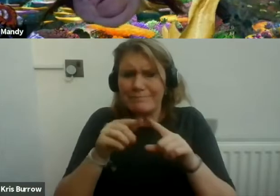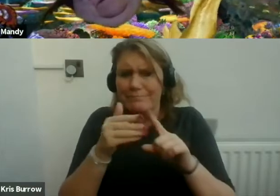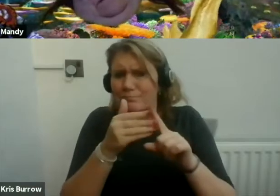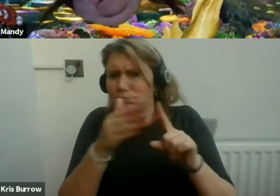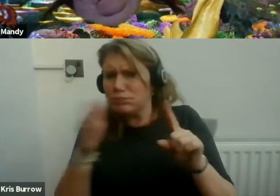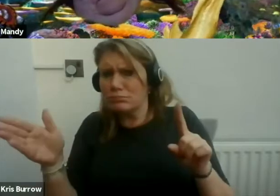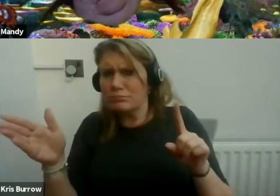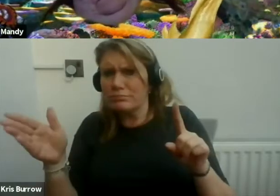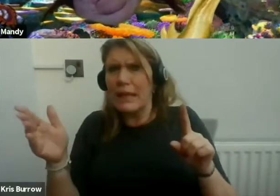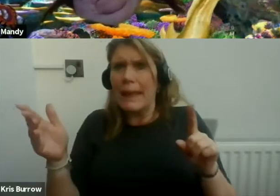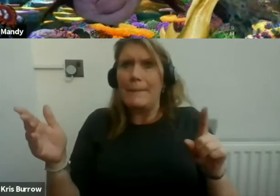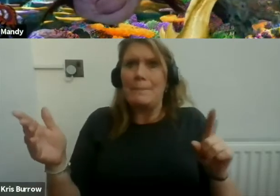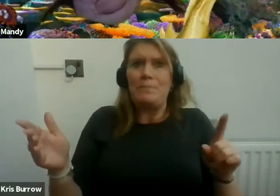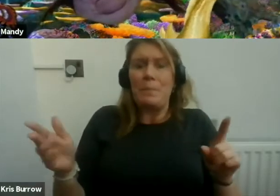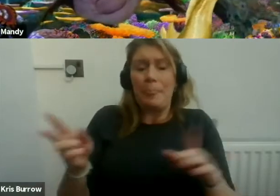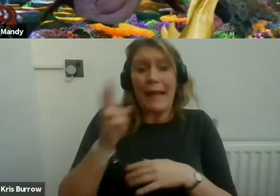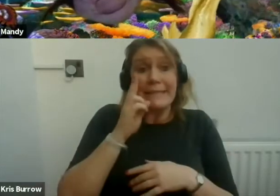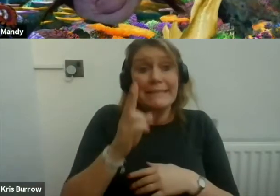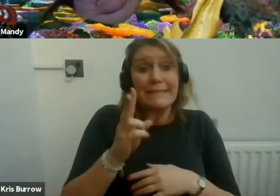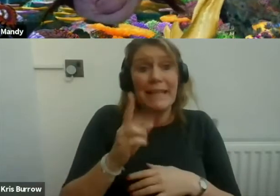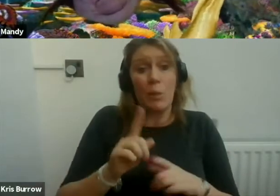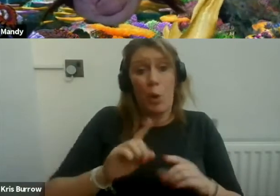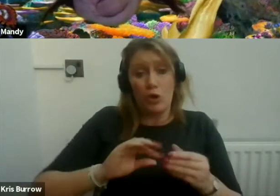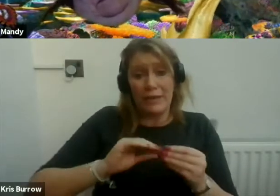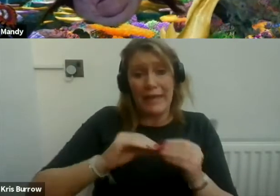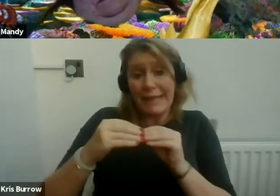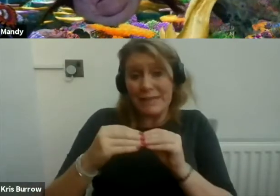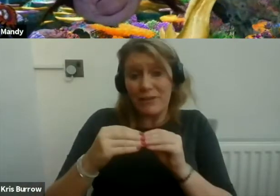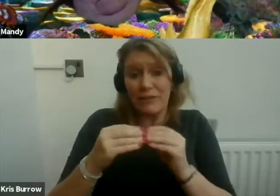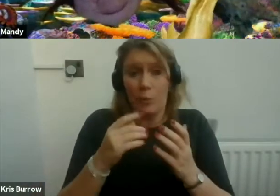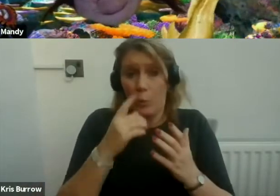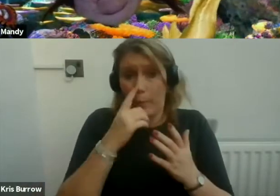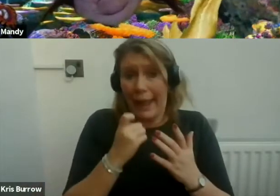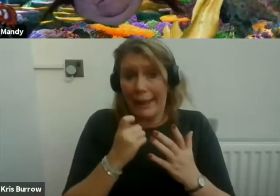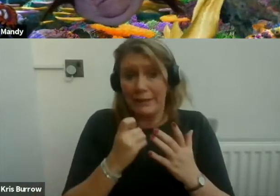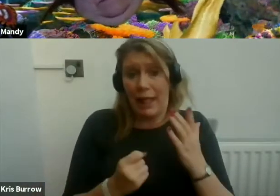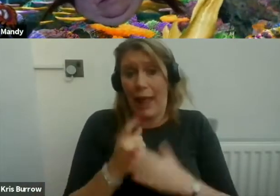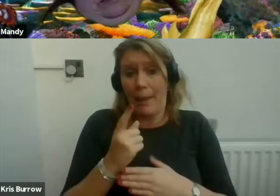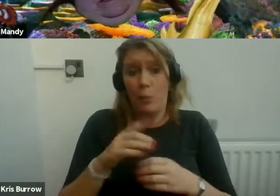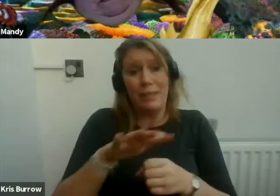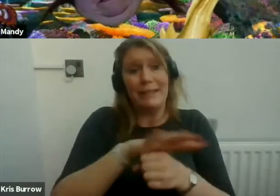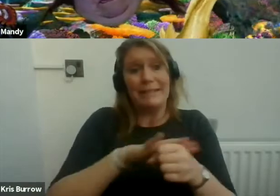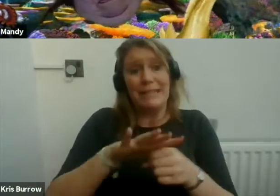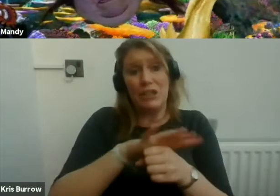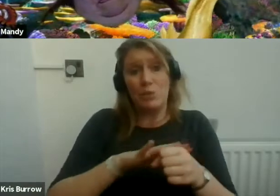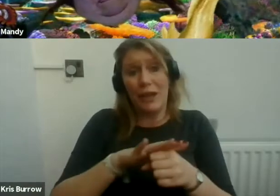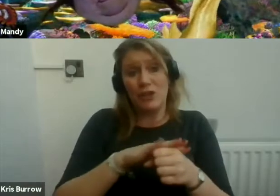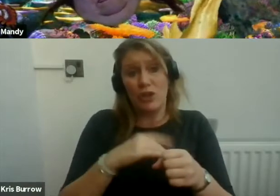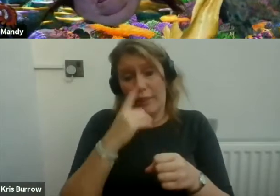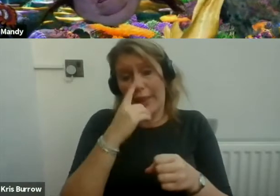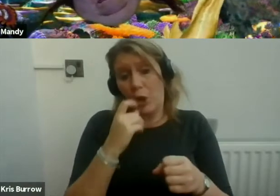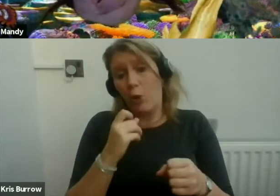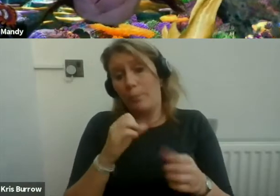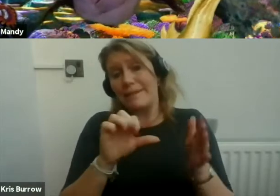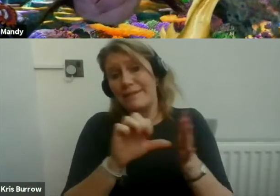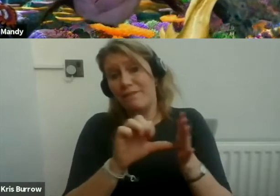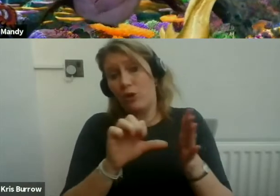and see what creatively can be done with a situation which potentially could be difficult. And that sounds to me as if